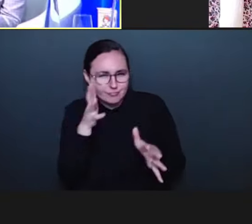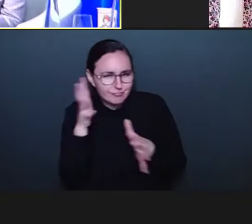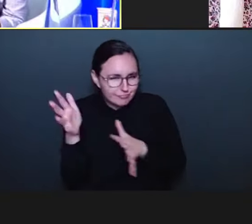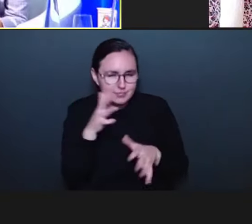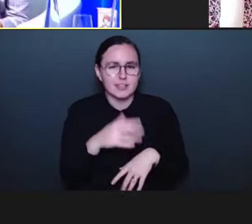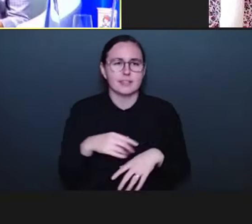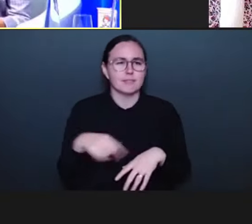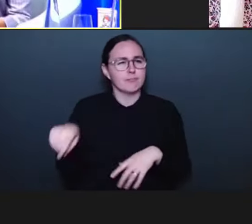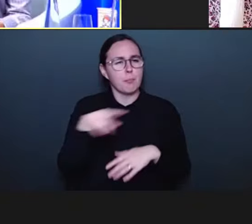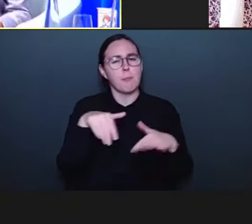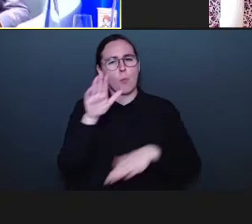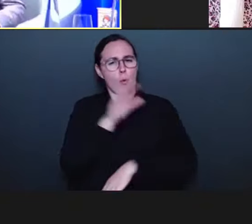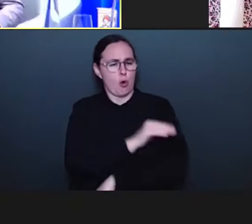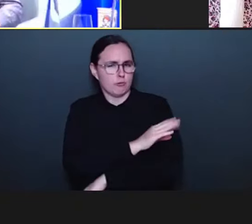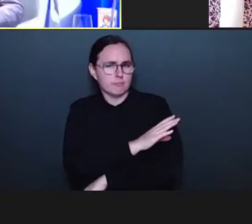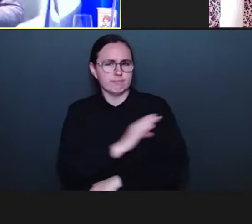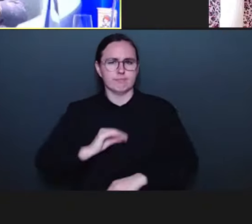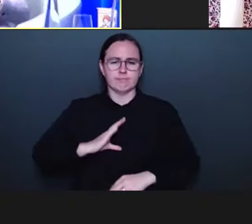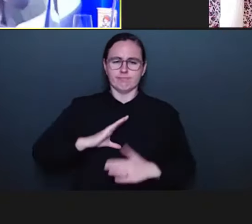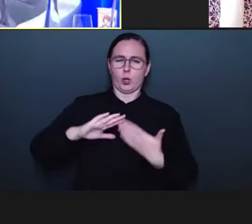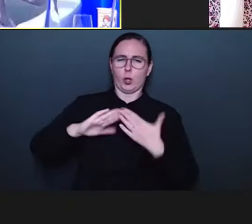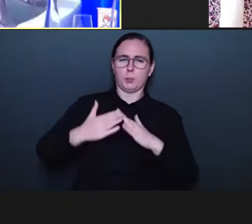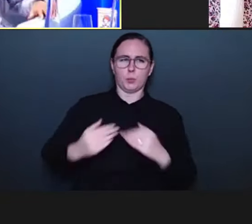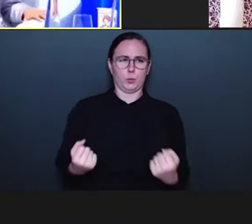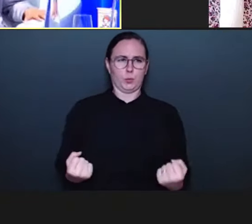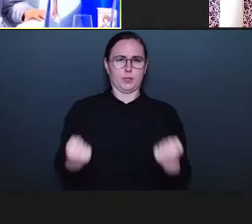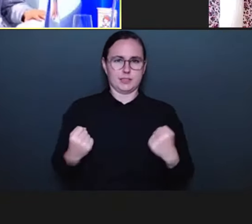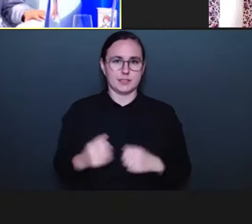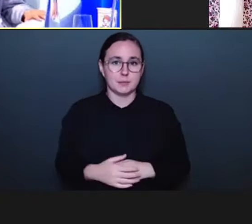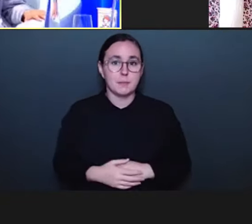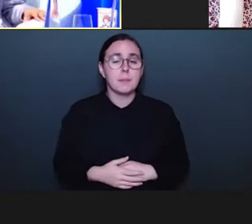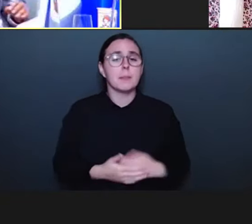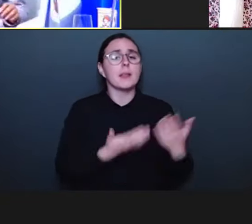and rising tension. Thank you. A big round of applause for the panelists. Thank you.